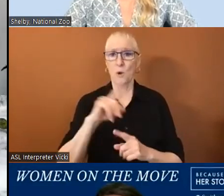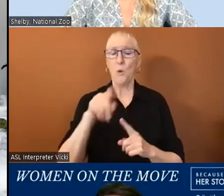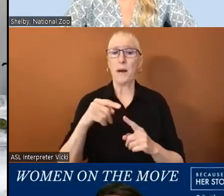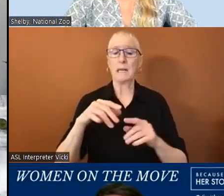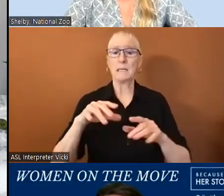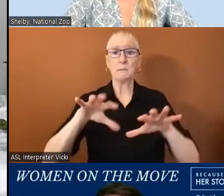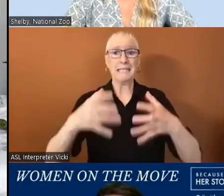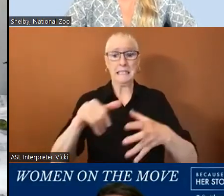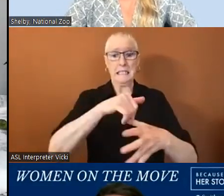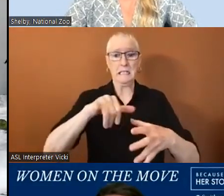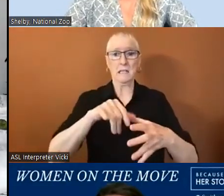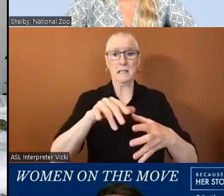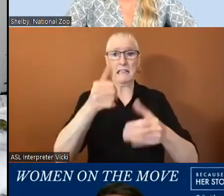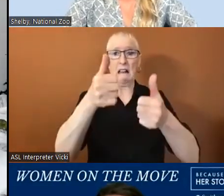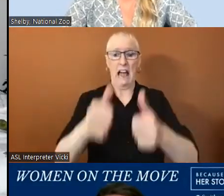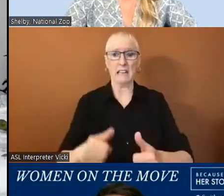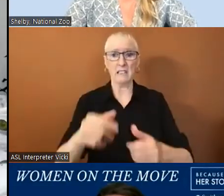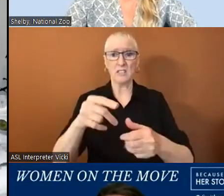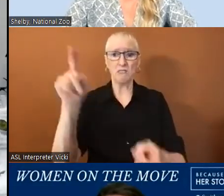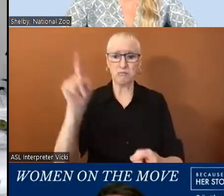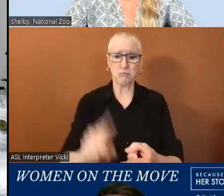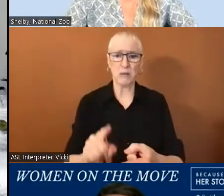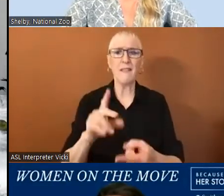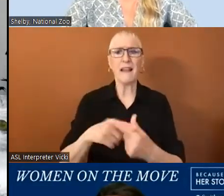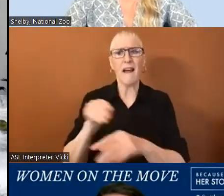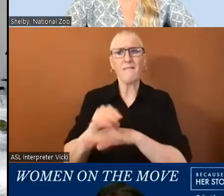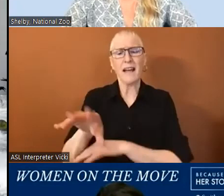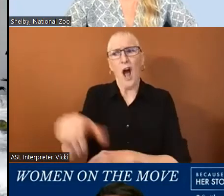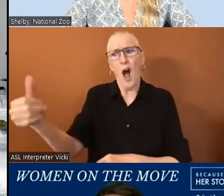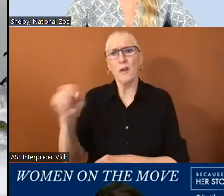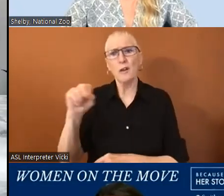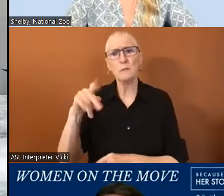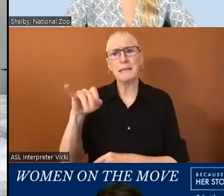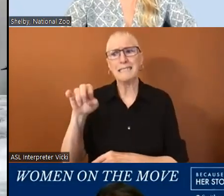it can have bad effects on other species in the ecosystem. For example, it would mess up